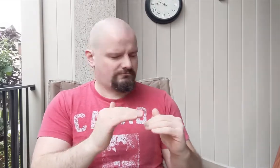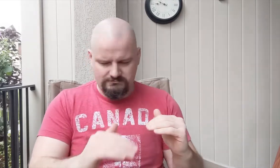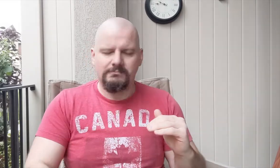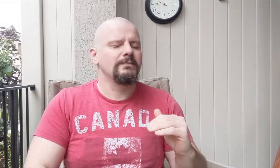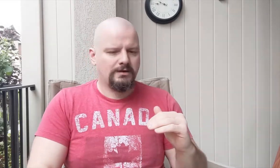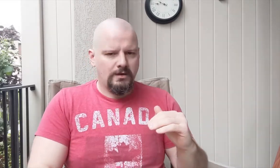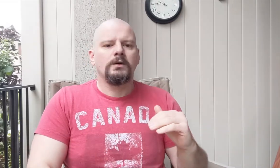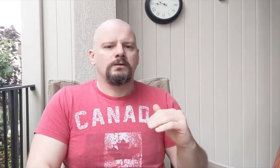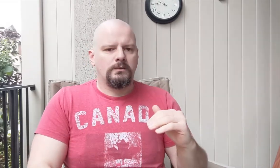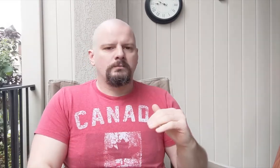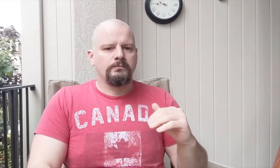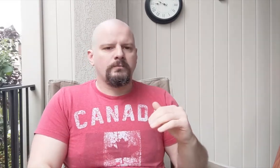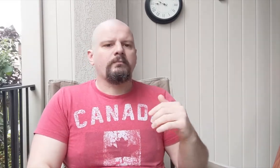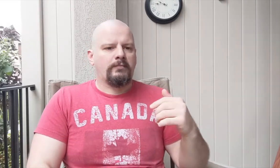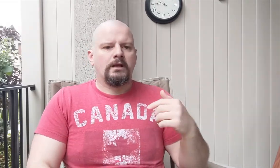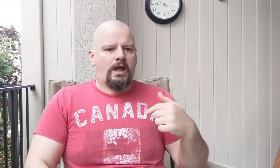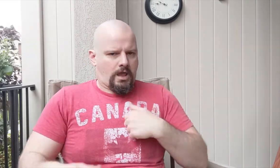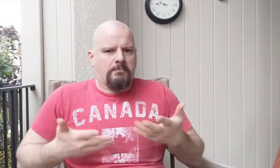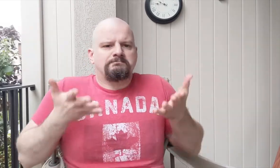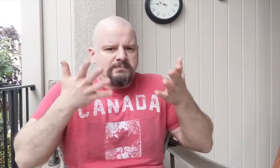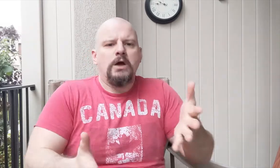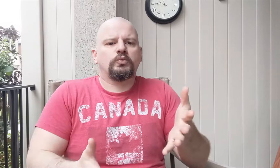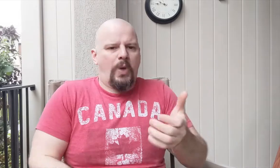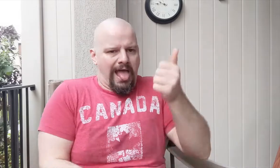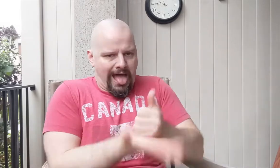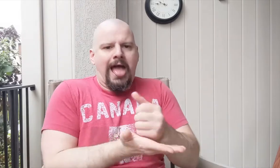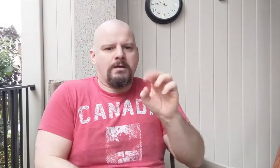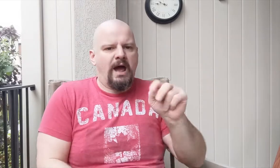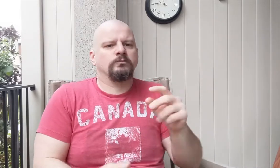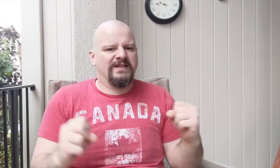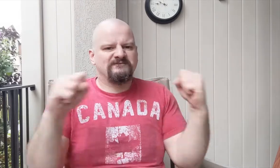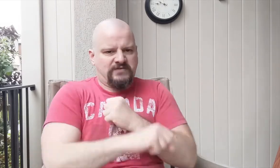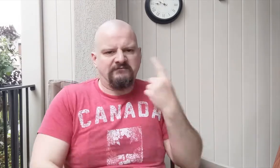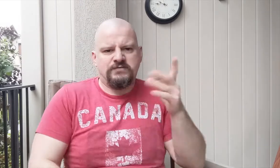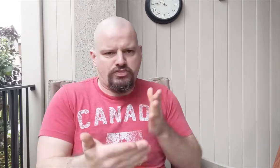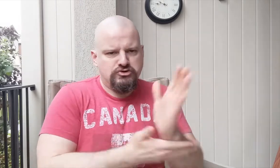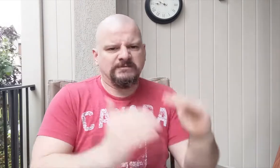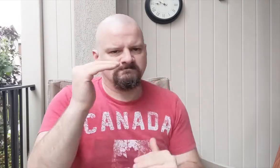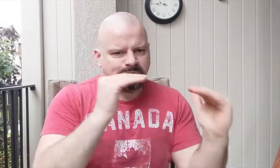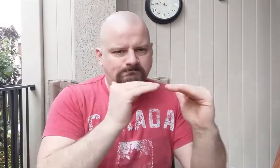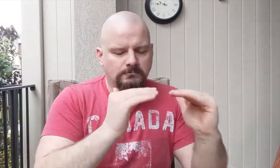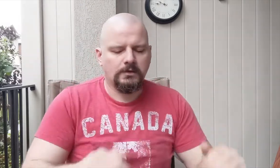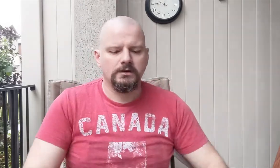I'm going to be there to fight to regain your rights equally.